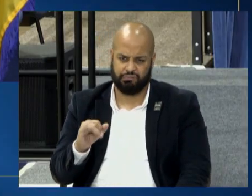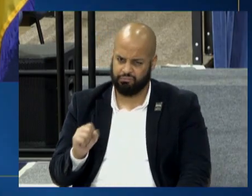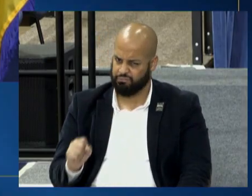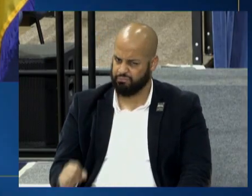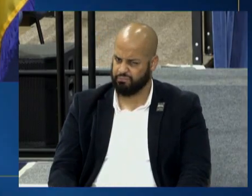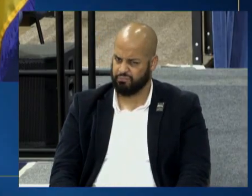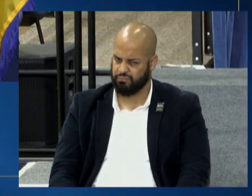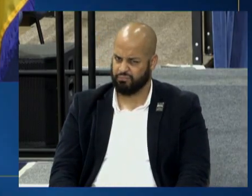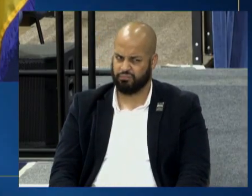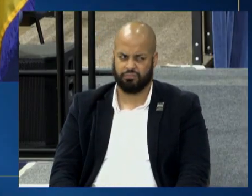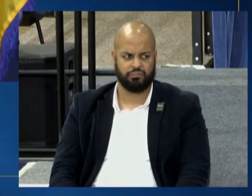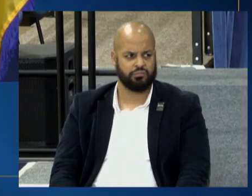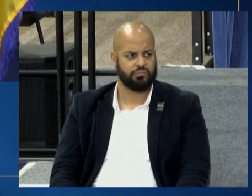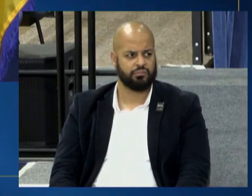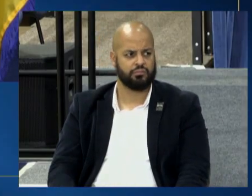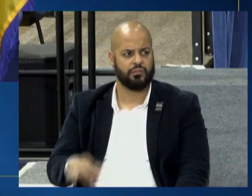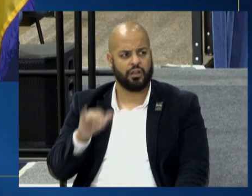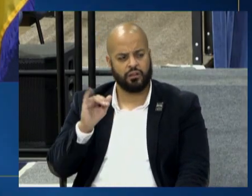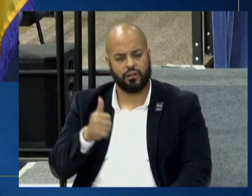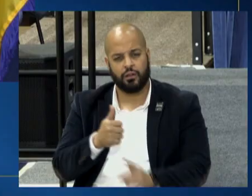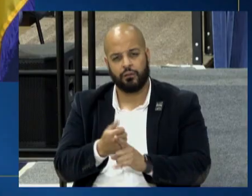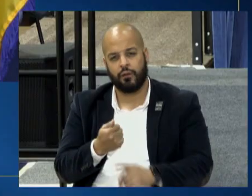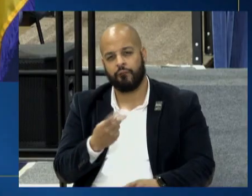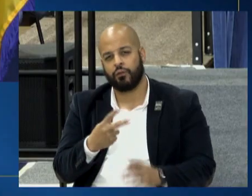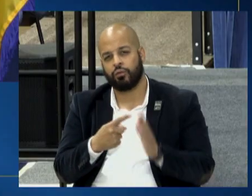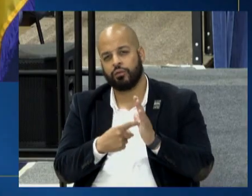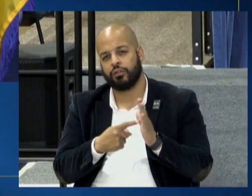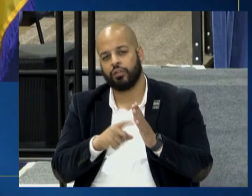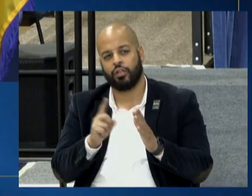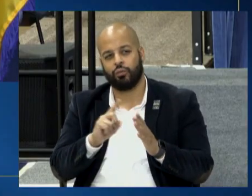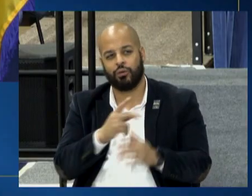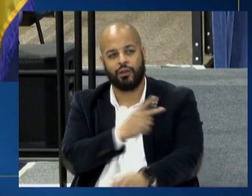These are just a couple of examples of places where innovation and digital tools to support